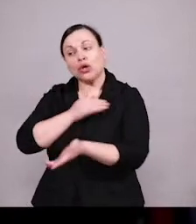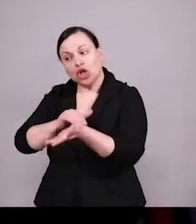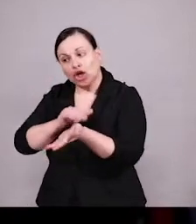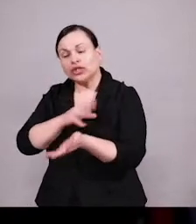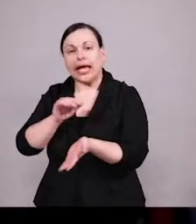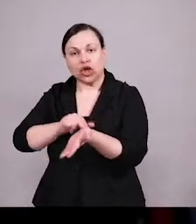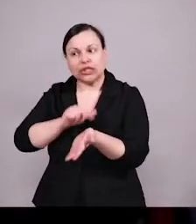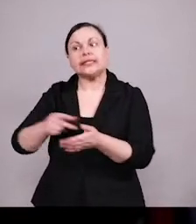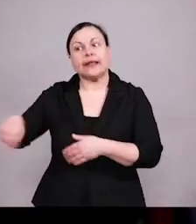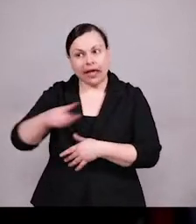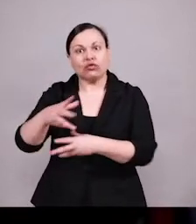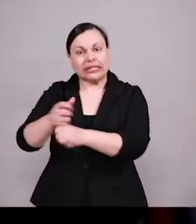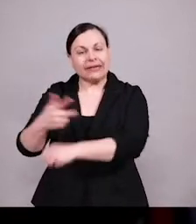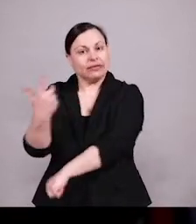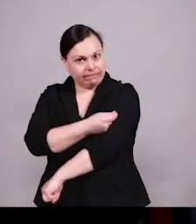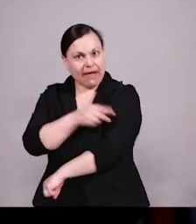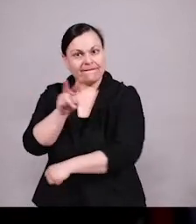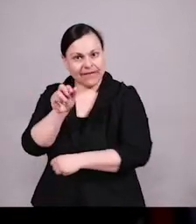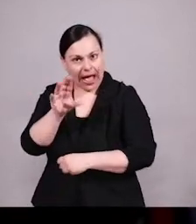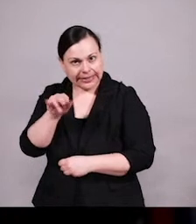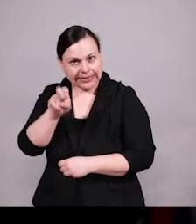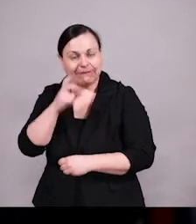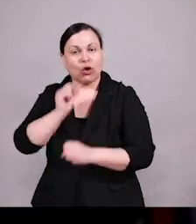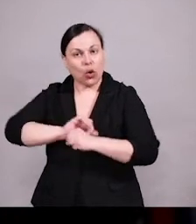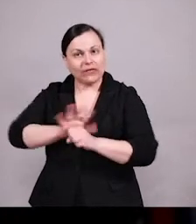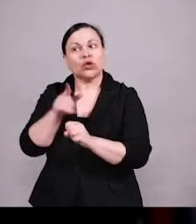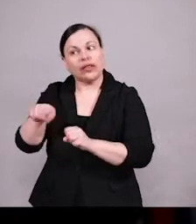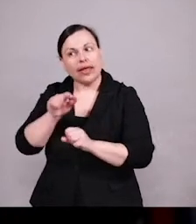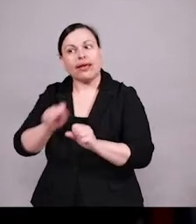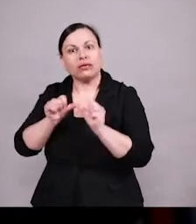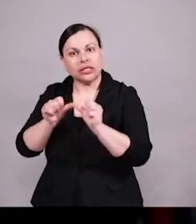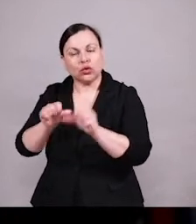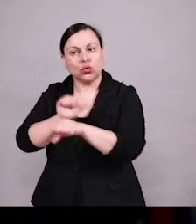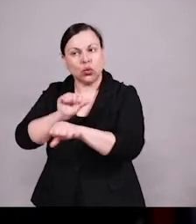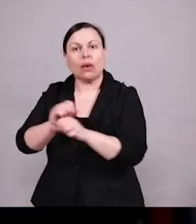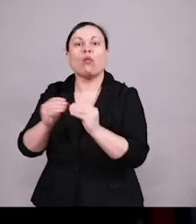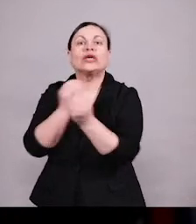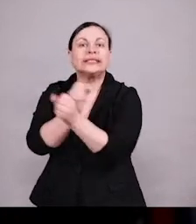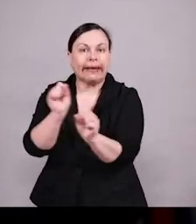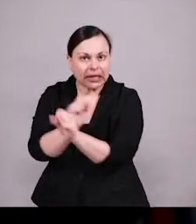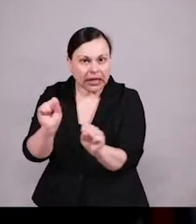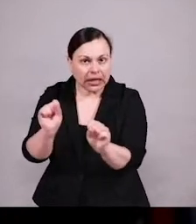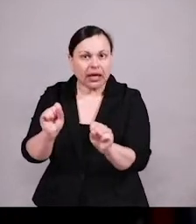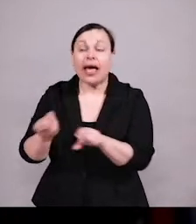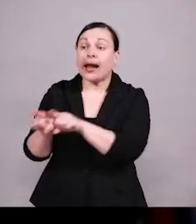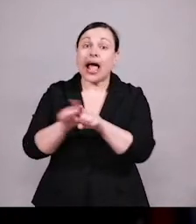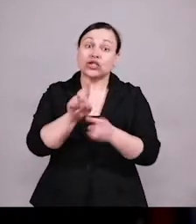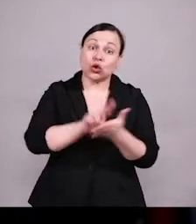received the Covid vaccine so they can continue their work much more safely and as a university,